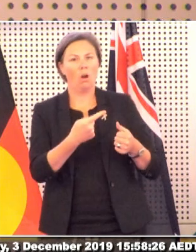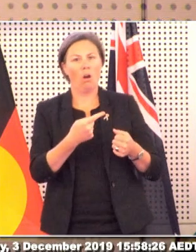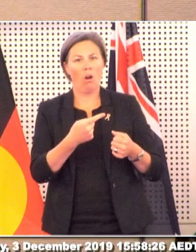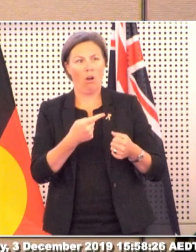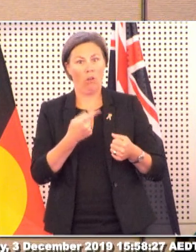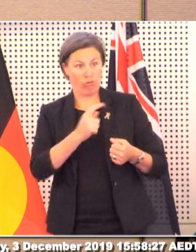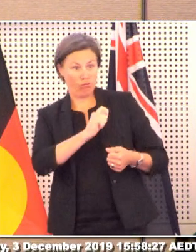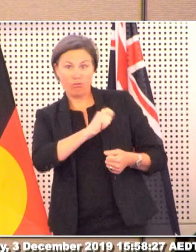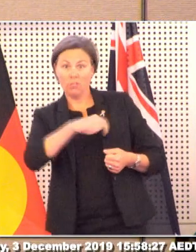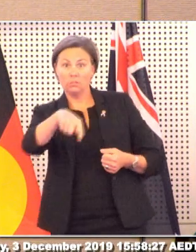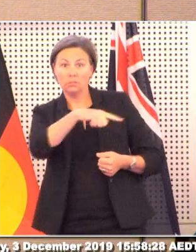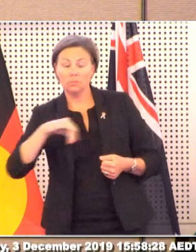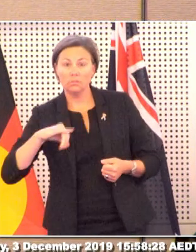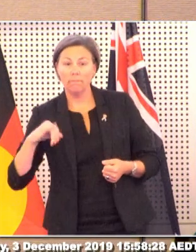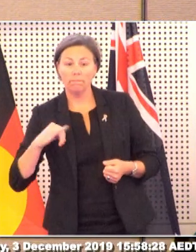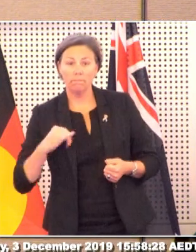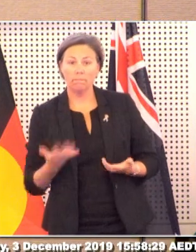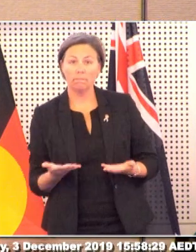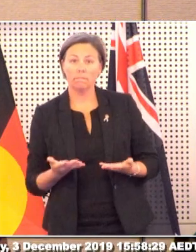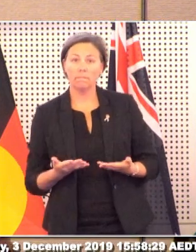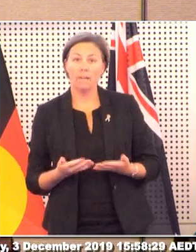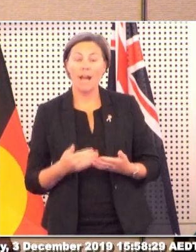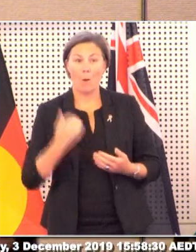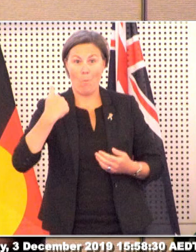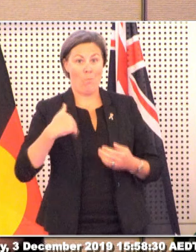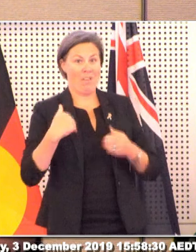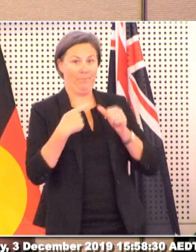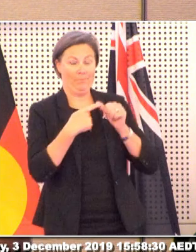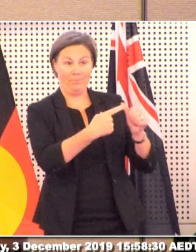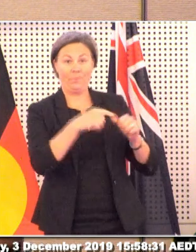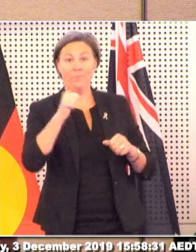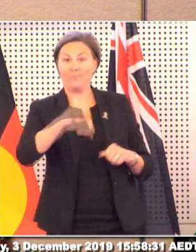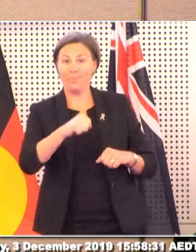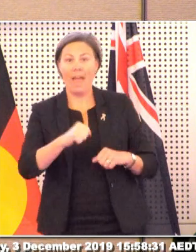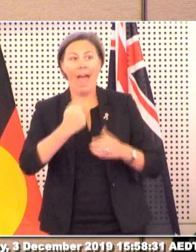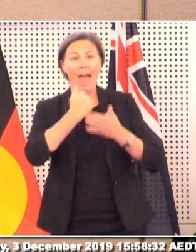My – my take on that is so whenever – every issue we raise gets put into our database,